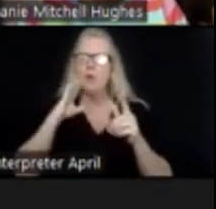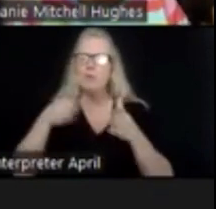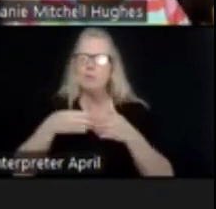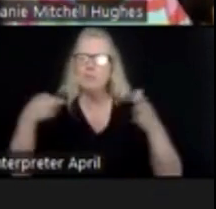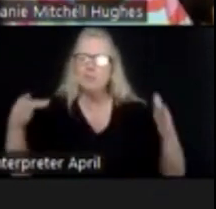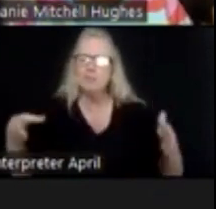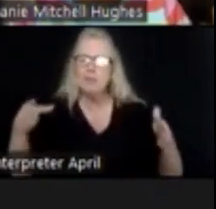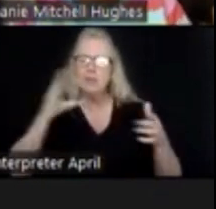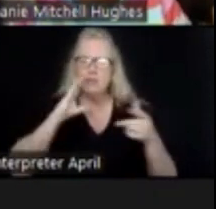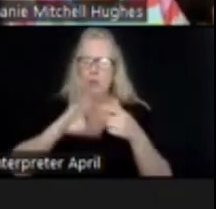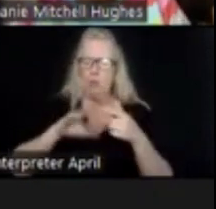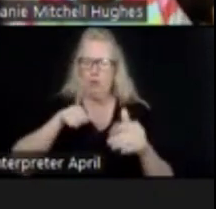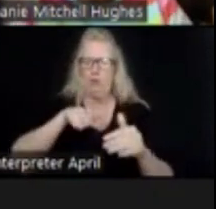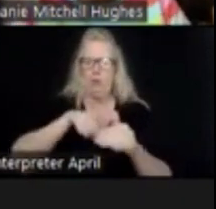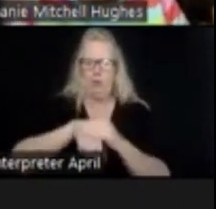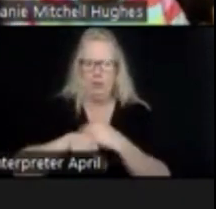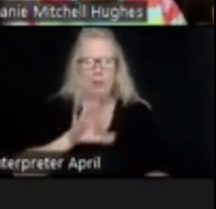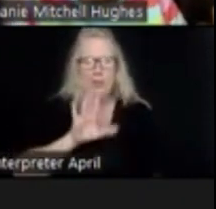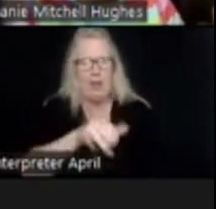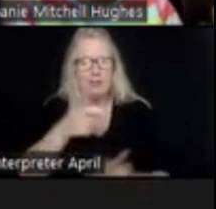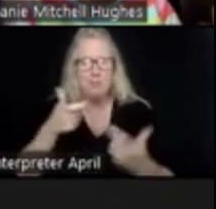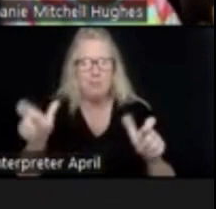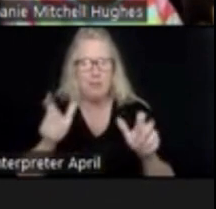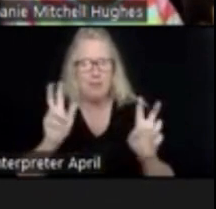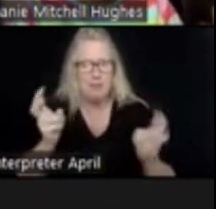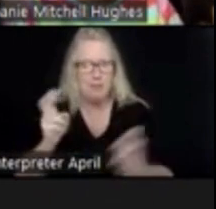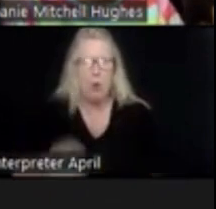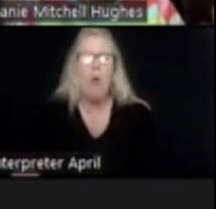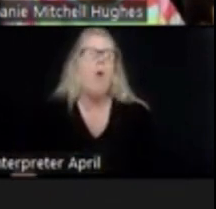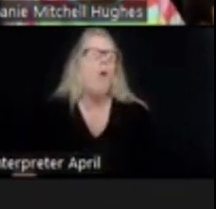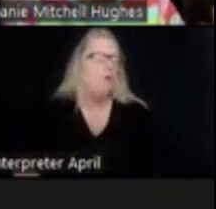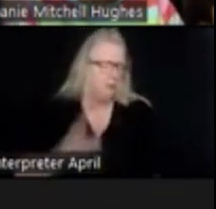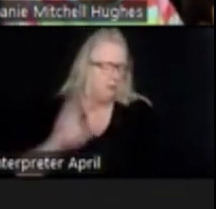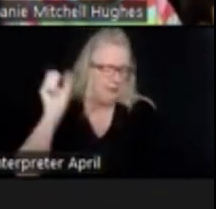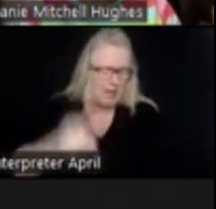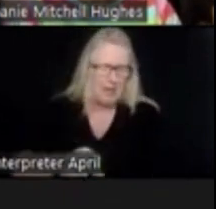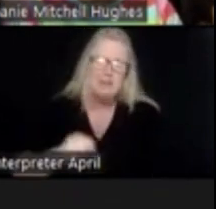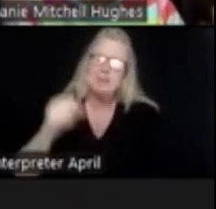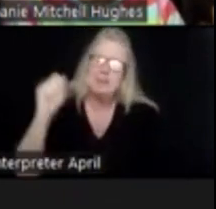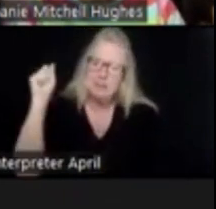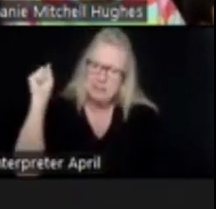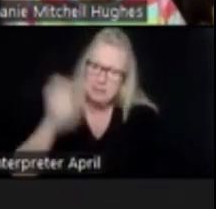THIS IS A BIG ONE. OH, YES.